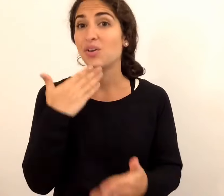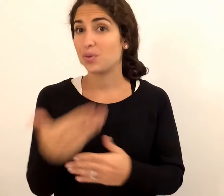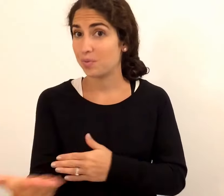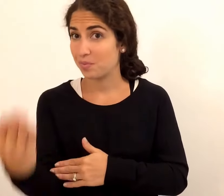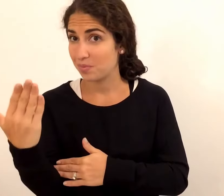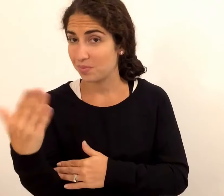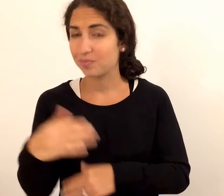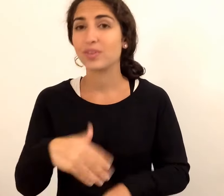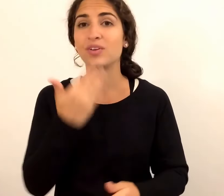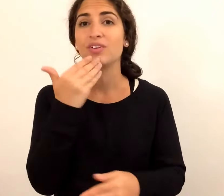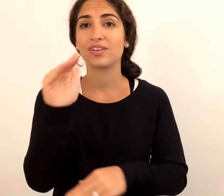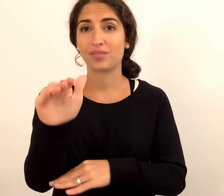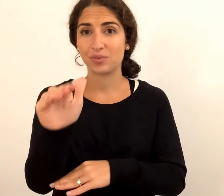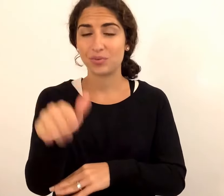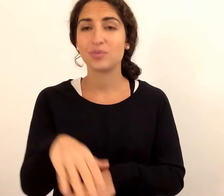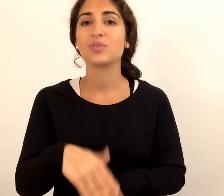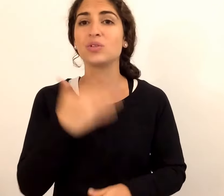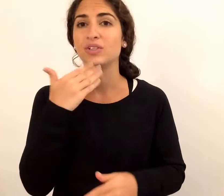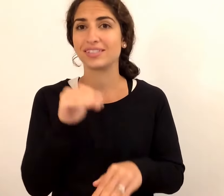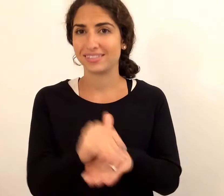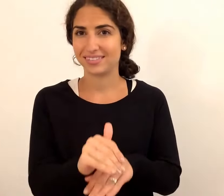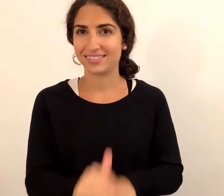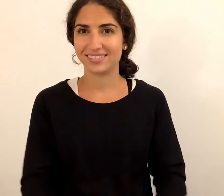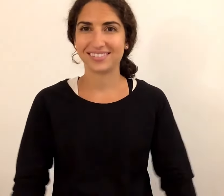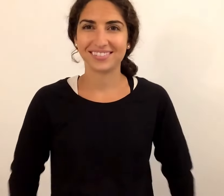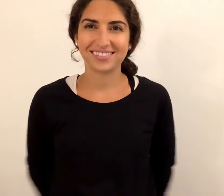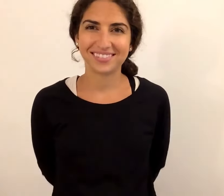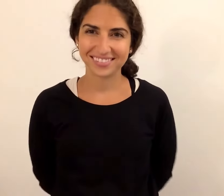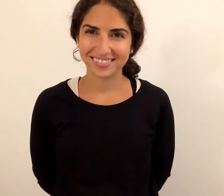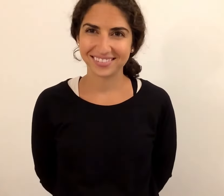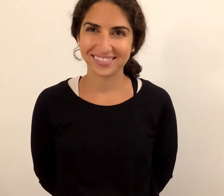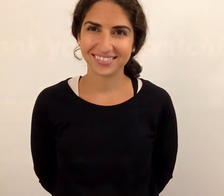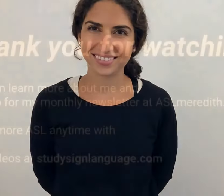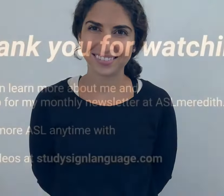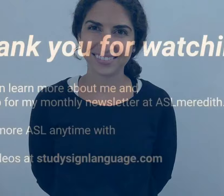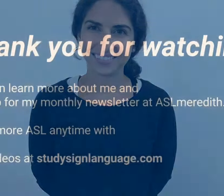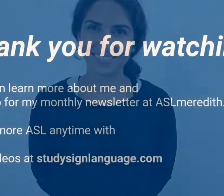good morning, good afternoon, good night